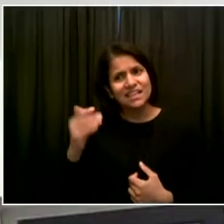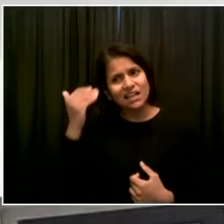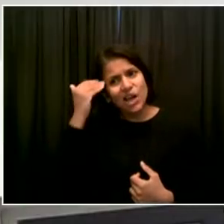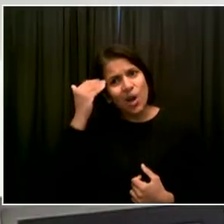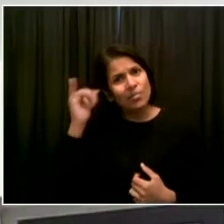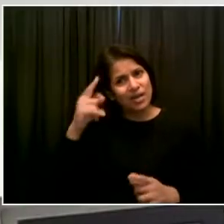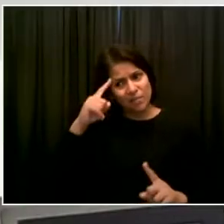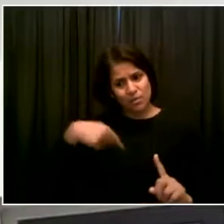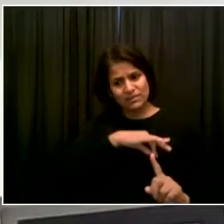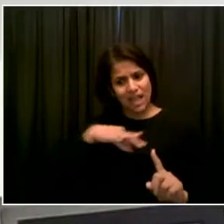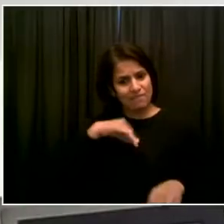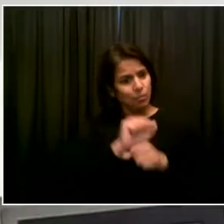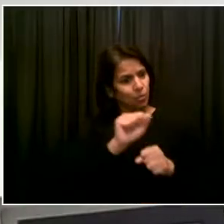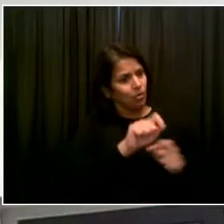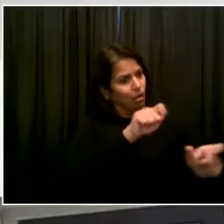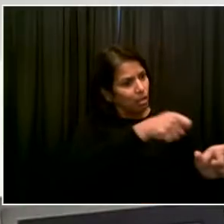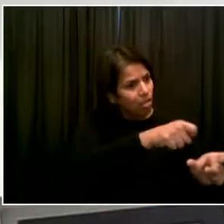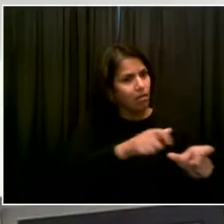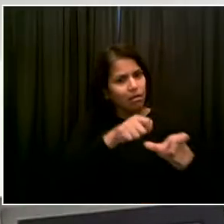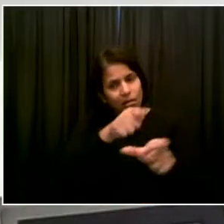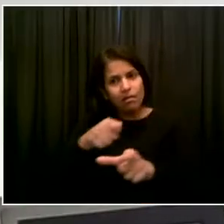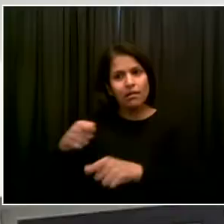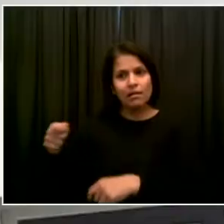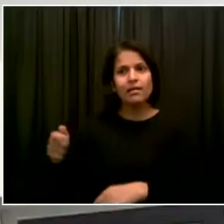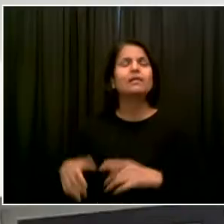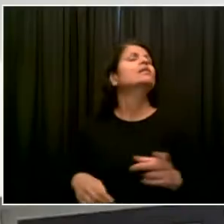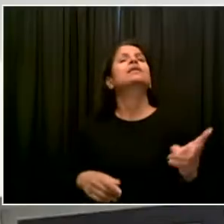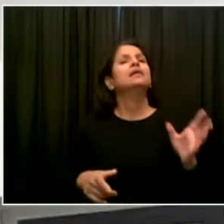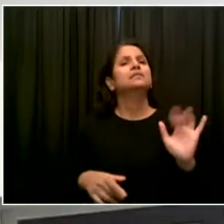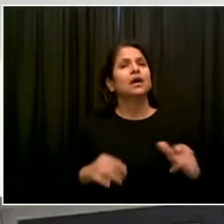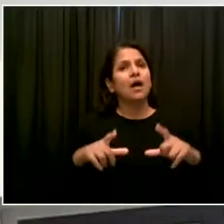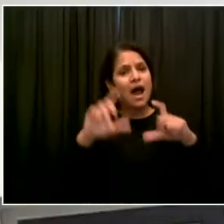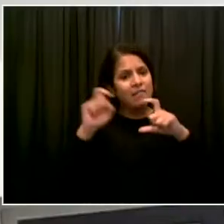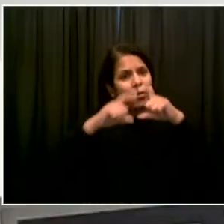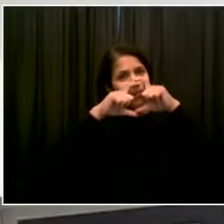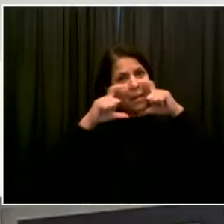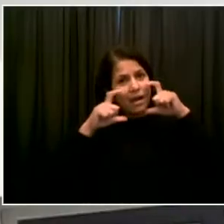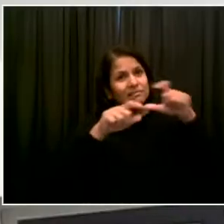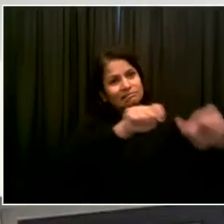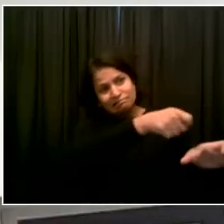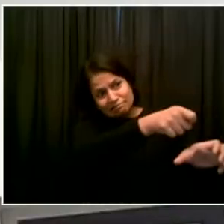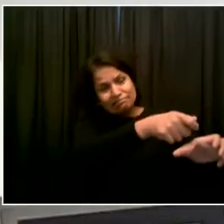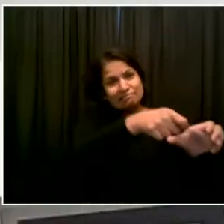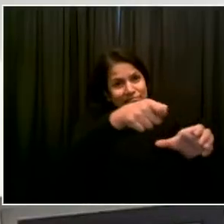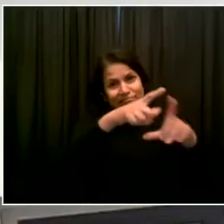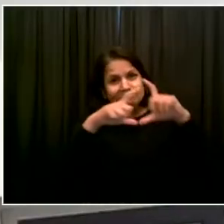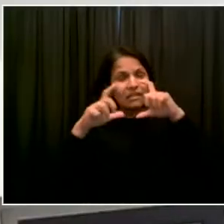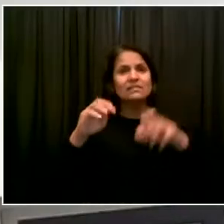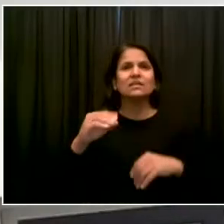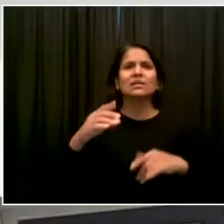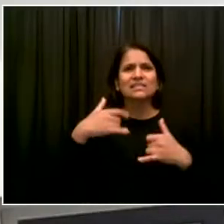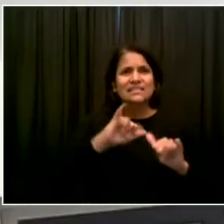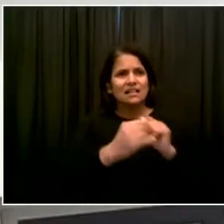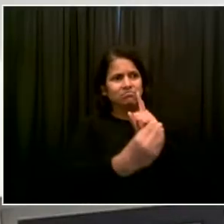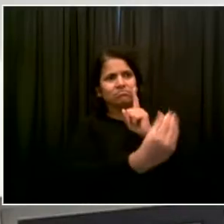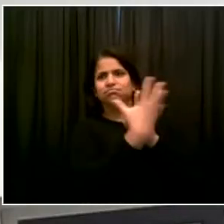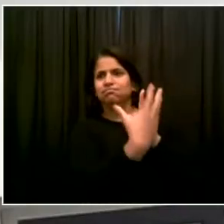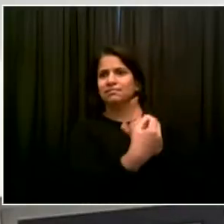WHILE THE SWAB OR HAS THE MASKS ON THE PATIENT CANNOT BECAUSE YOU'RE WASBBING THEIR NOSE SO IT IS NOT SURPRISING THAT